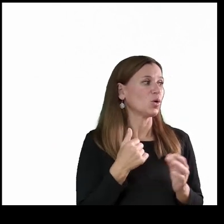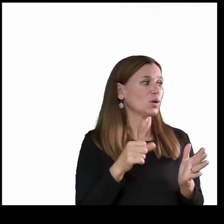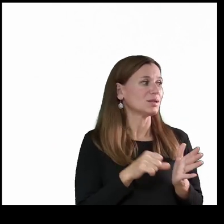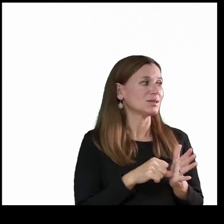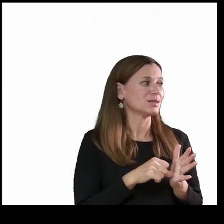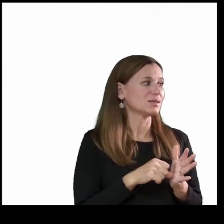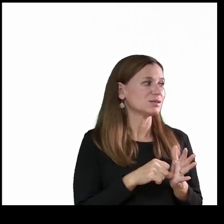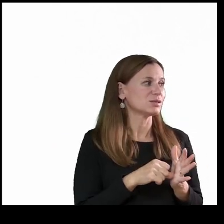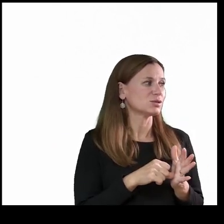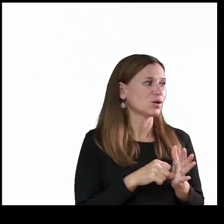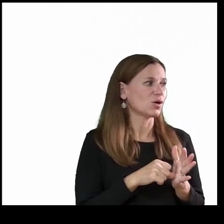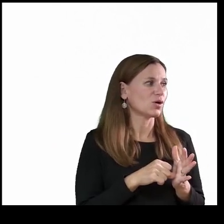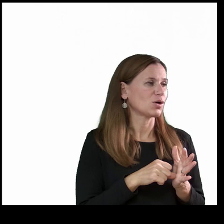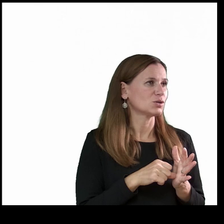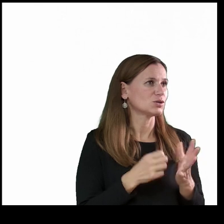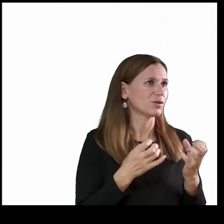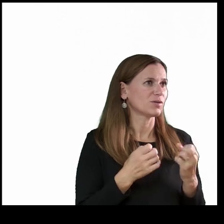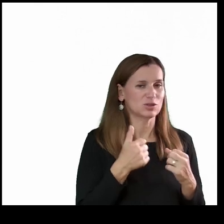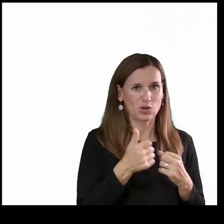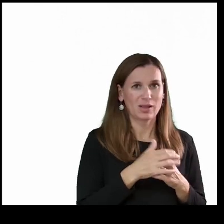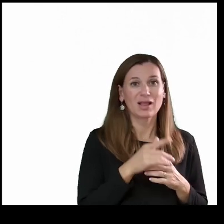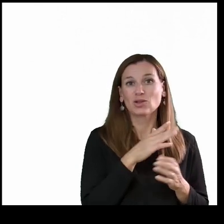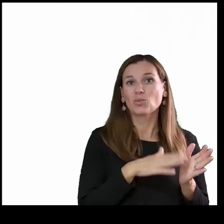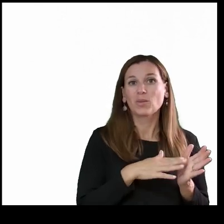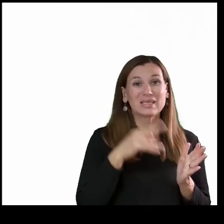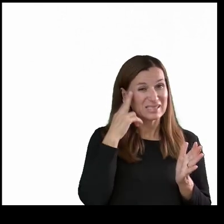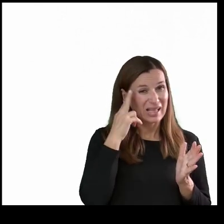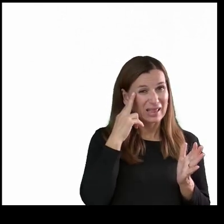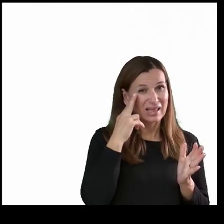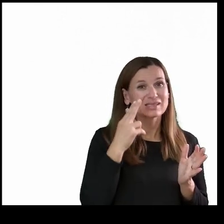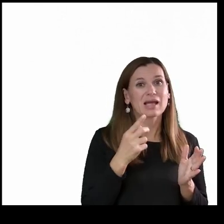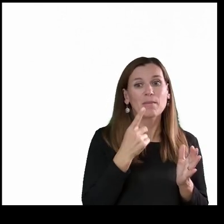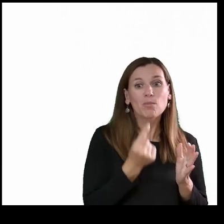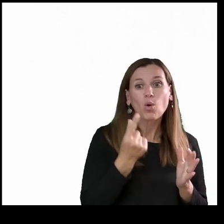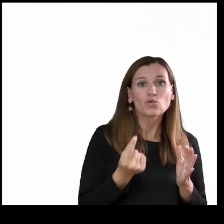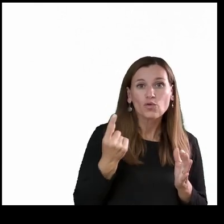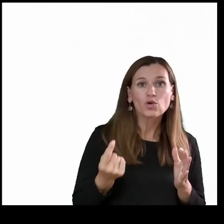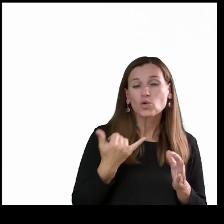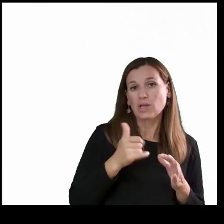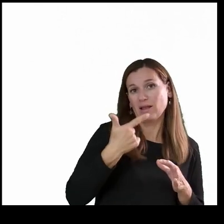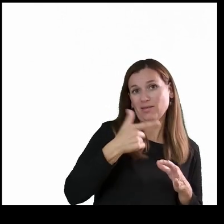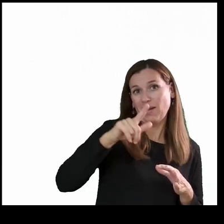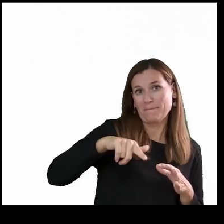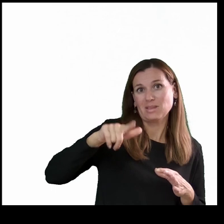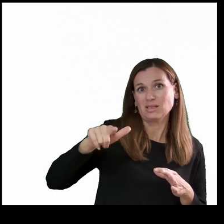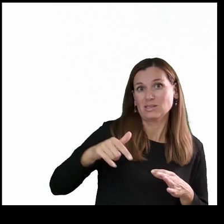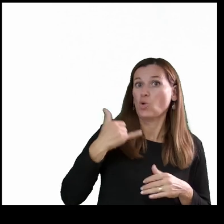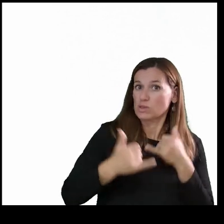So the general human knowledge doubles every two 12 months each year. So the